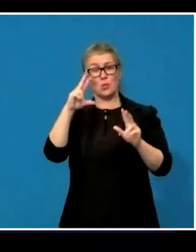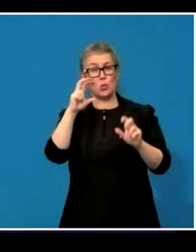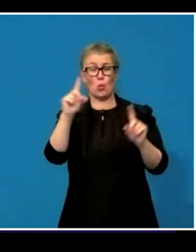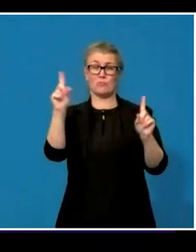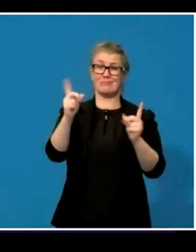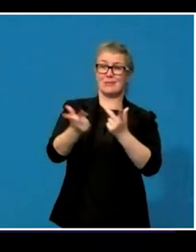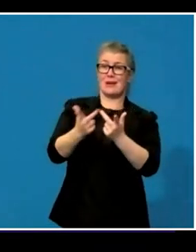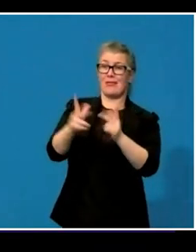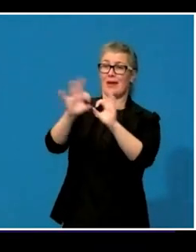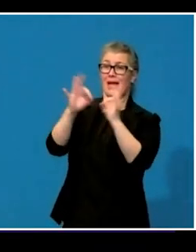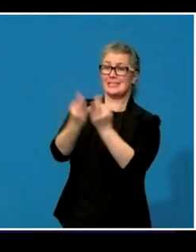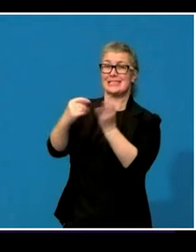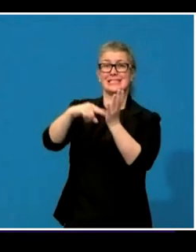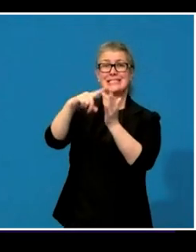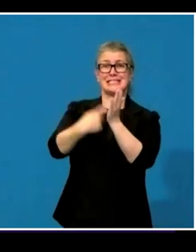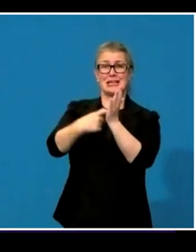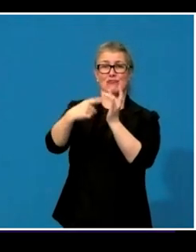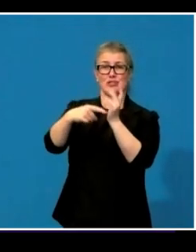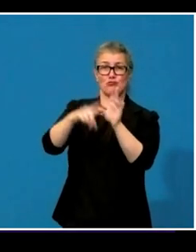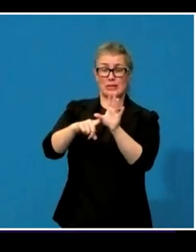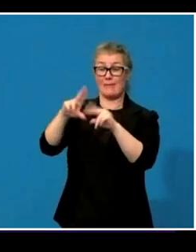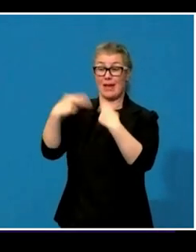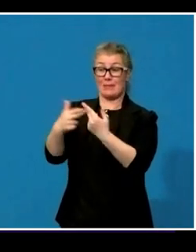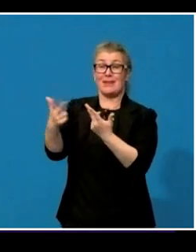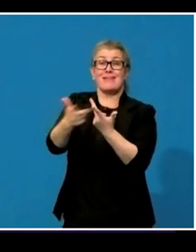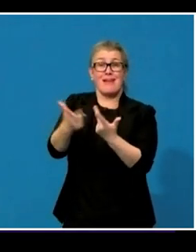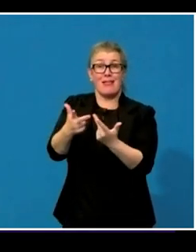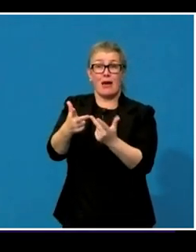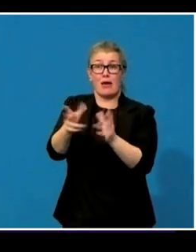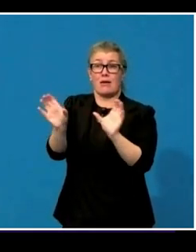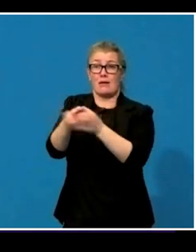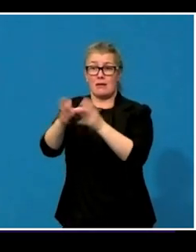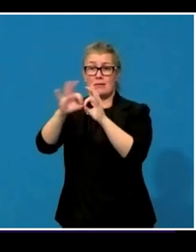as Territory Families, another government body who were there acting as the parent.